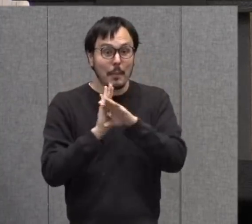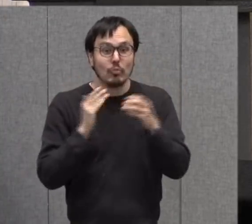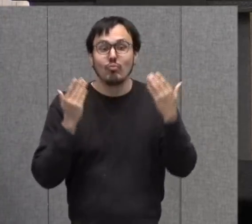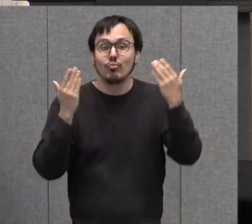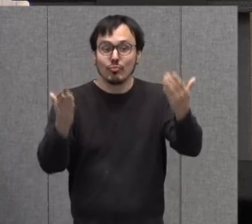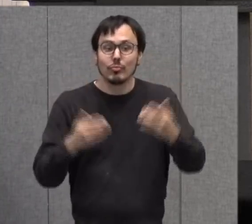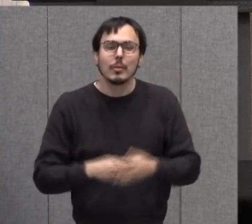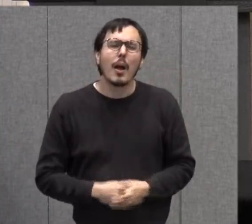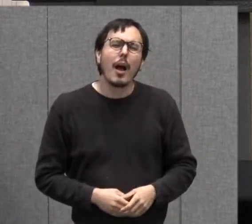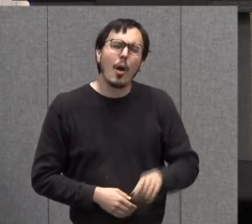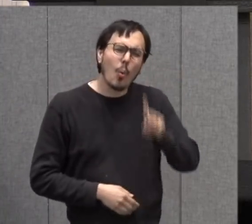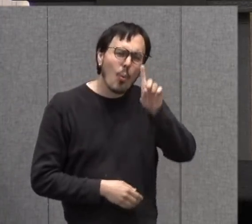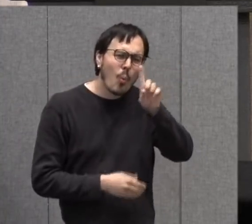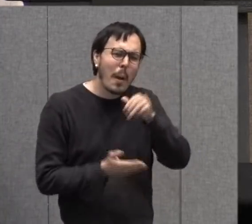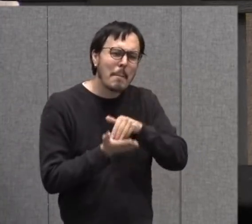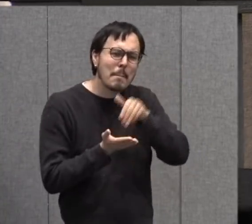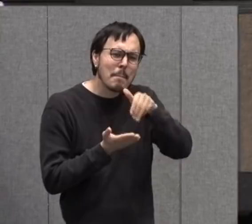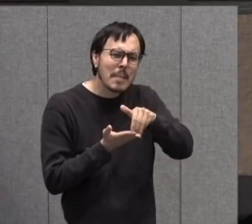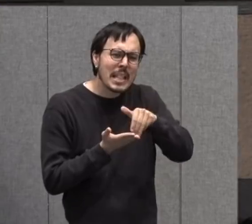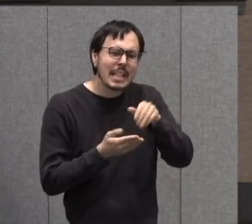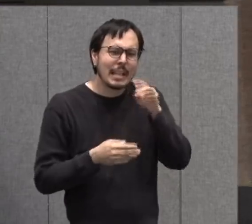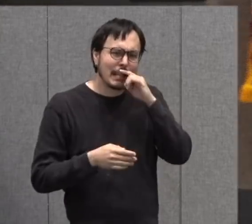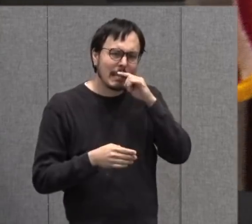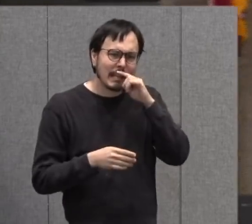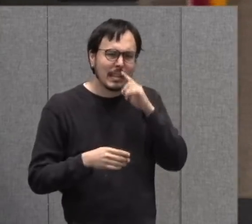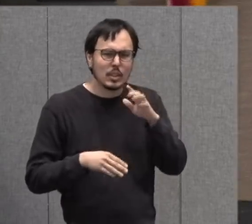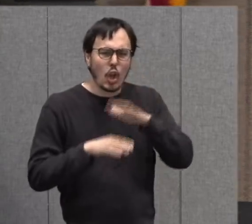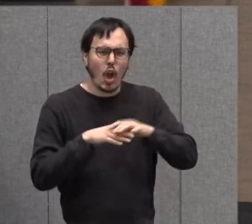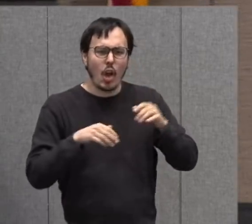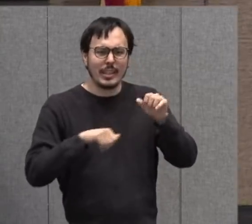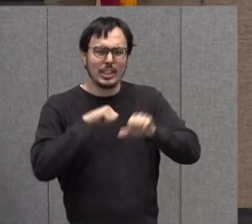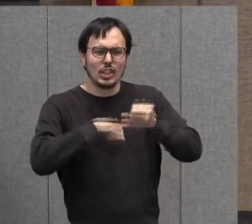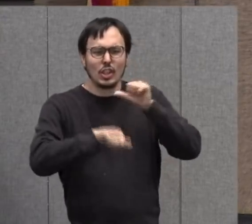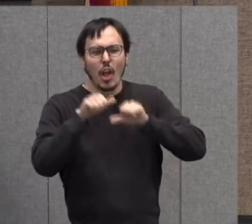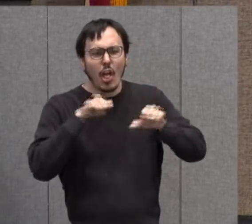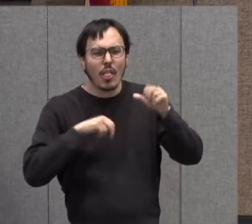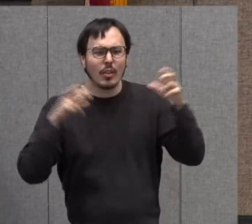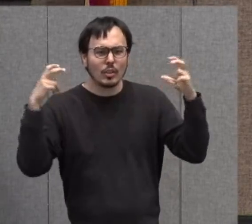If one million kids climbed on to one another's shoulders they would be